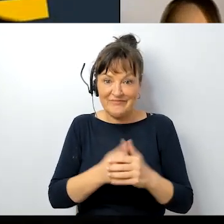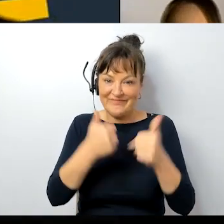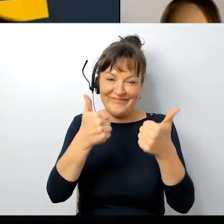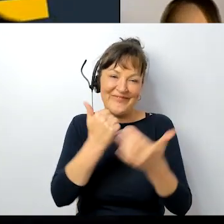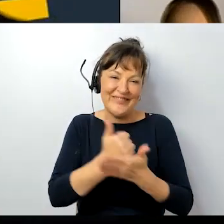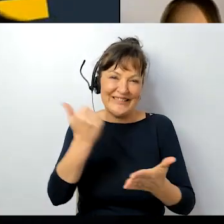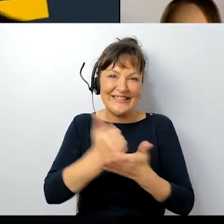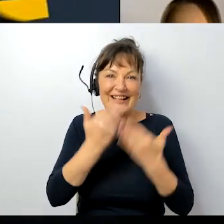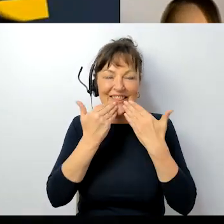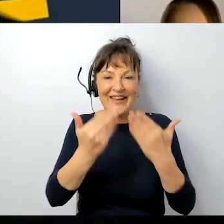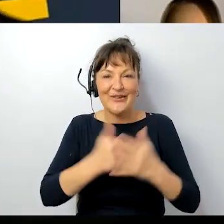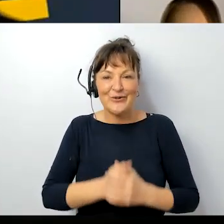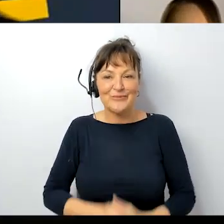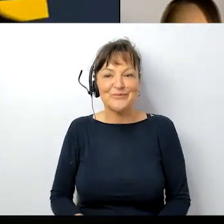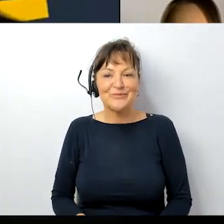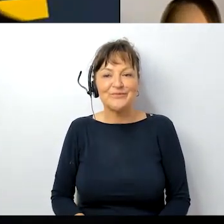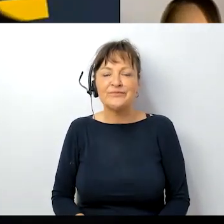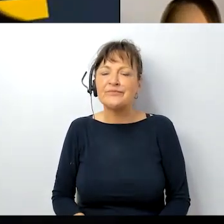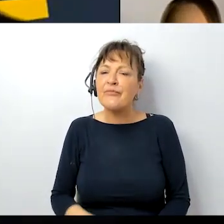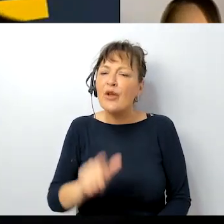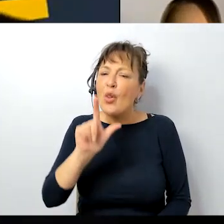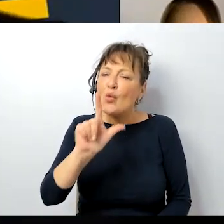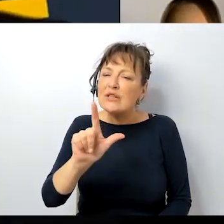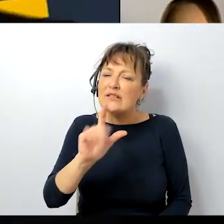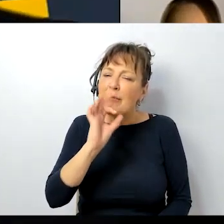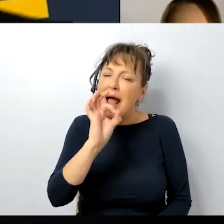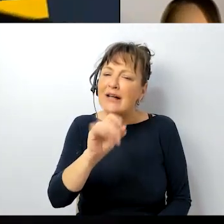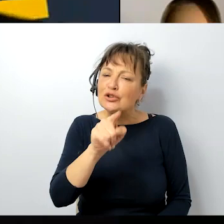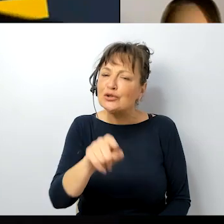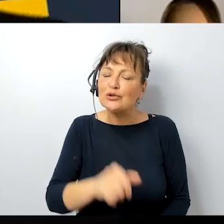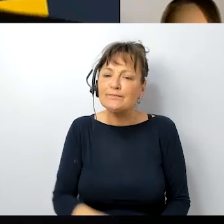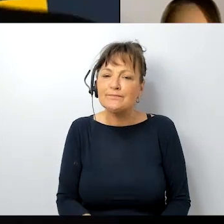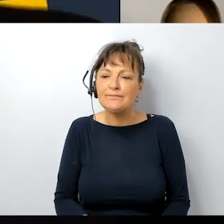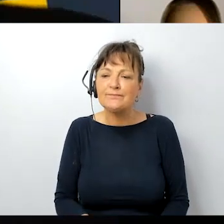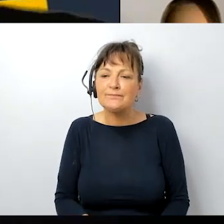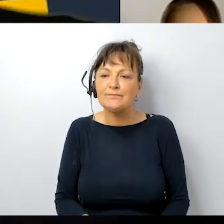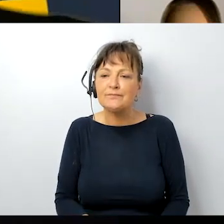top tips there guys for the actual interview as well and from Carrie so that's fantastic.